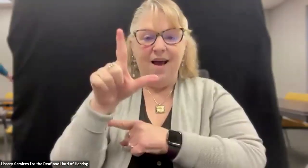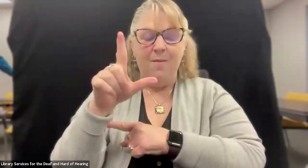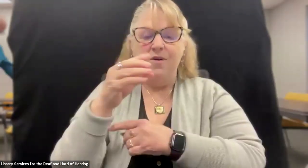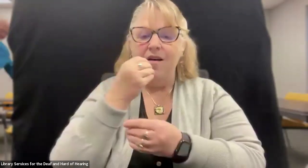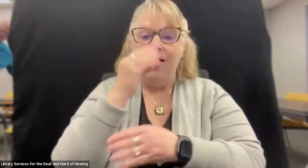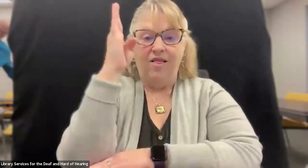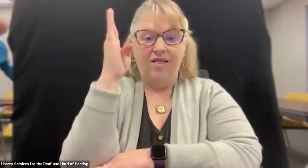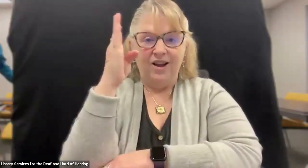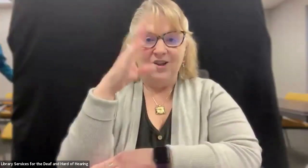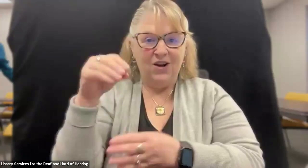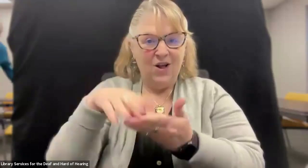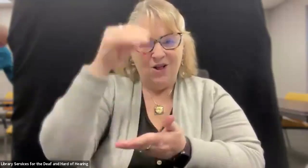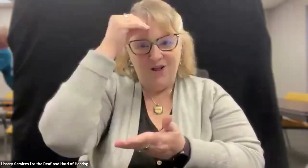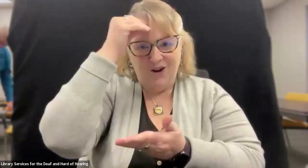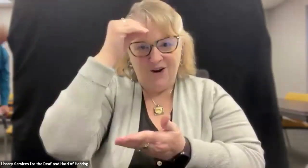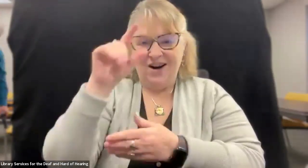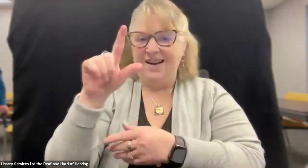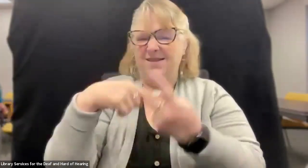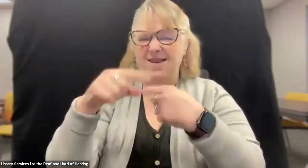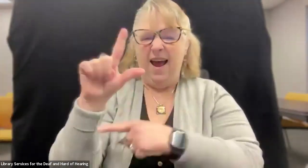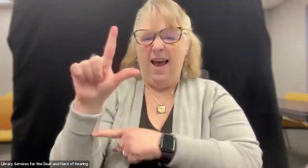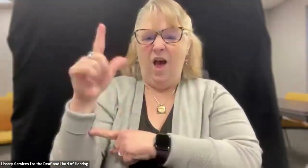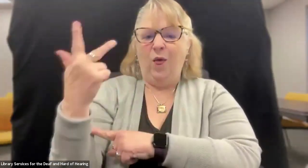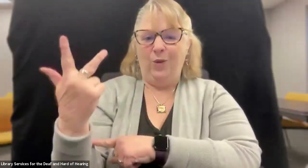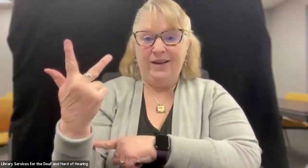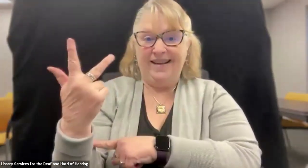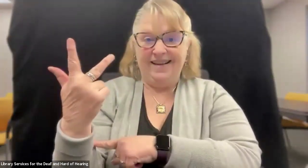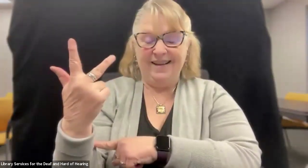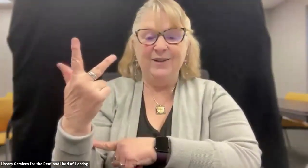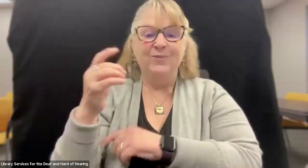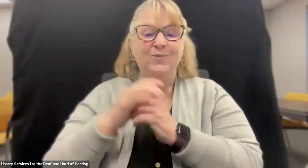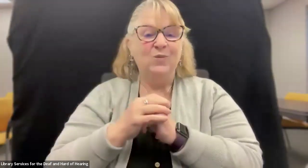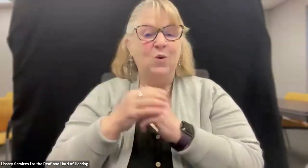I'm happy to be hosting this Lunch and Learn. I sign L3.